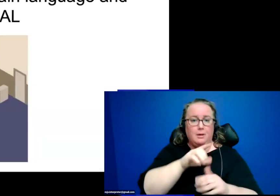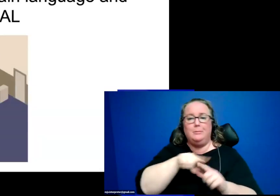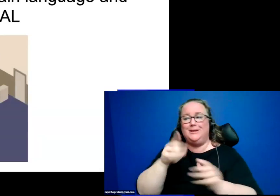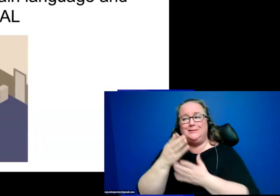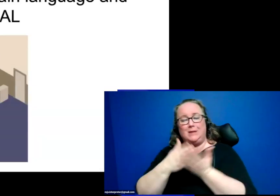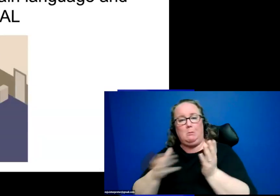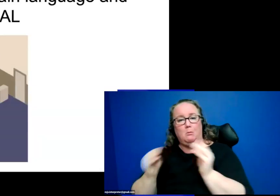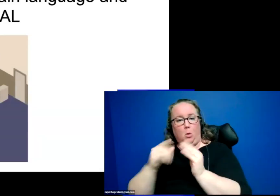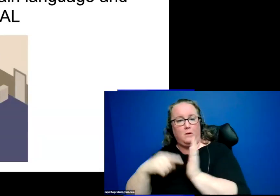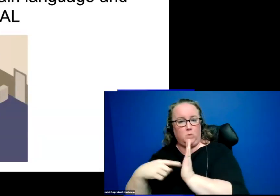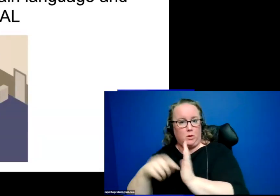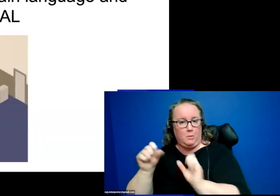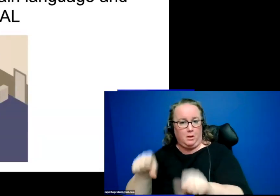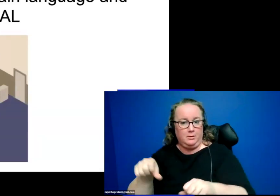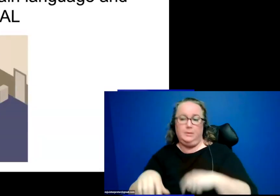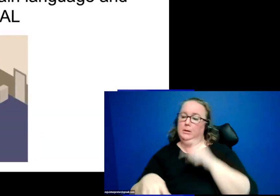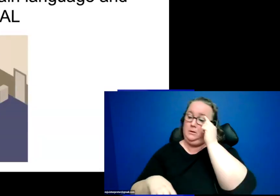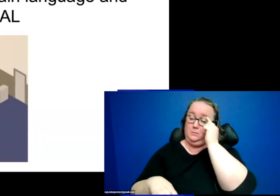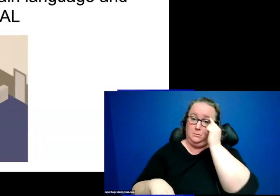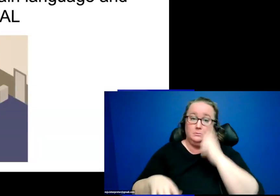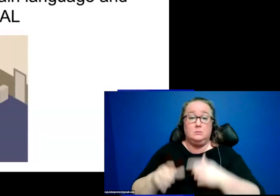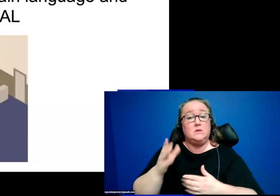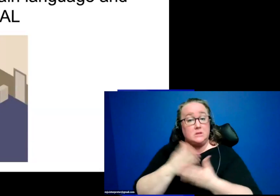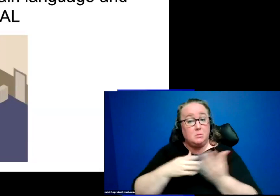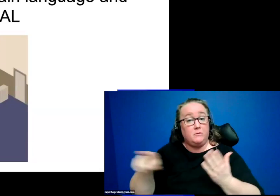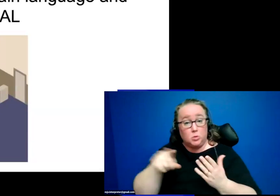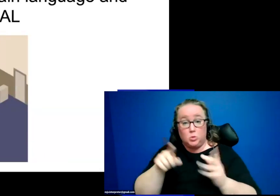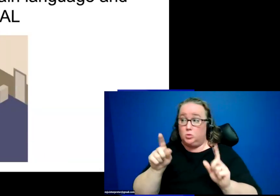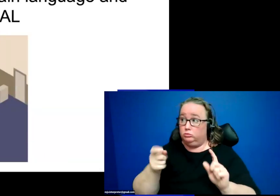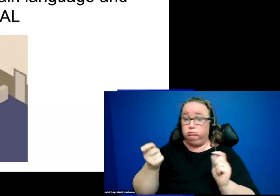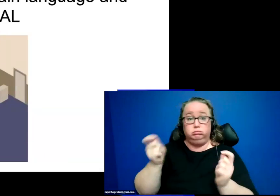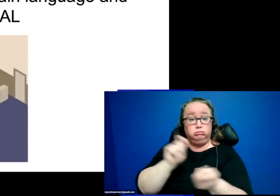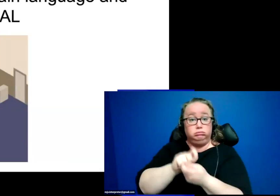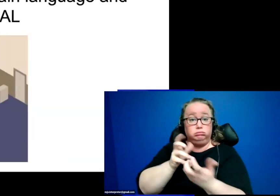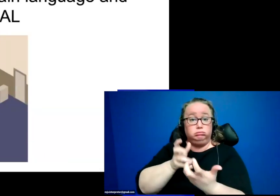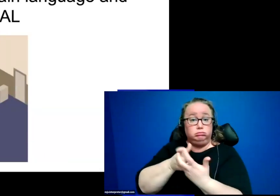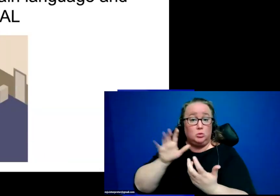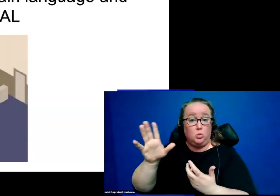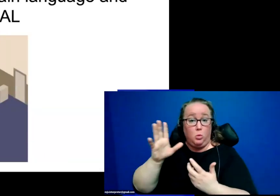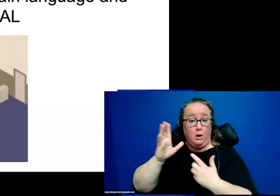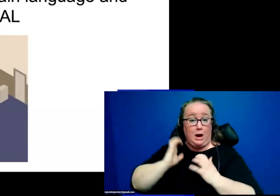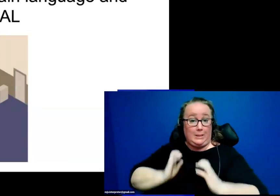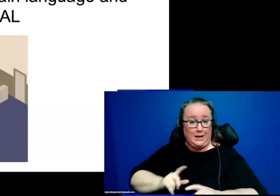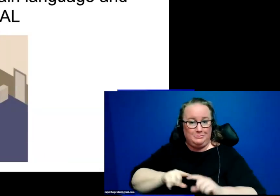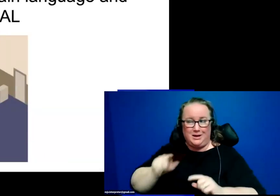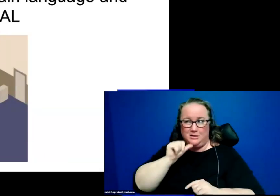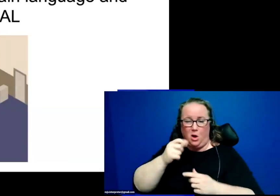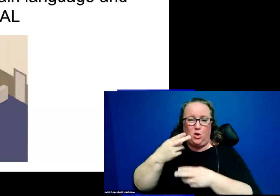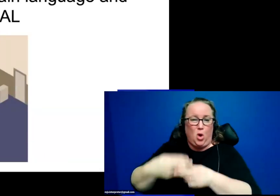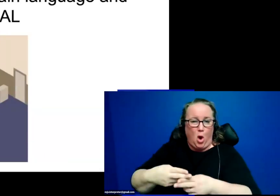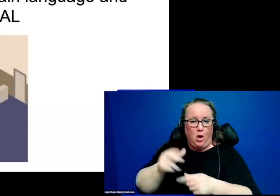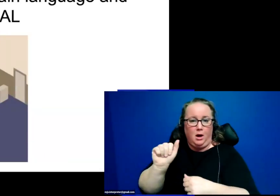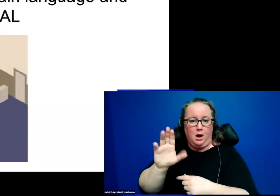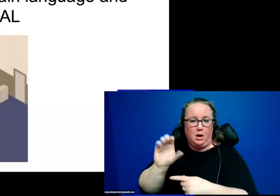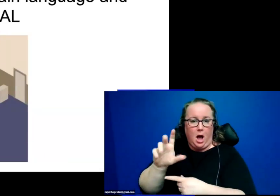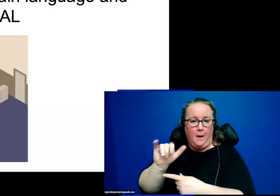And many of you might have been actually accommodating your clients anyway and not been calling it an accommodation. Accommodation is a fancy word for saying,